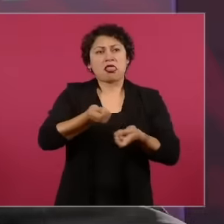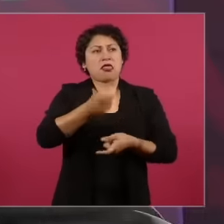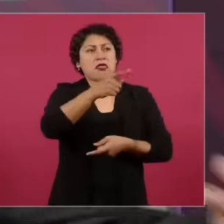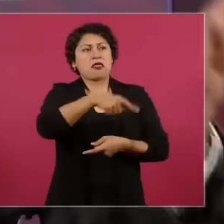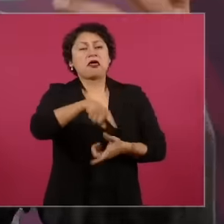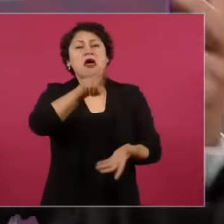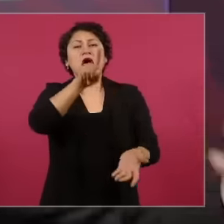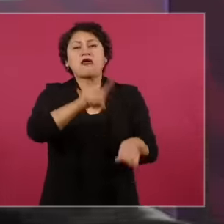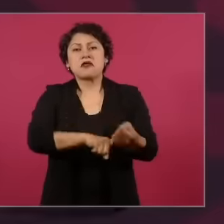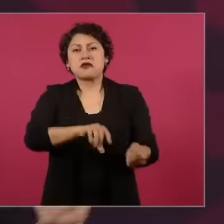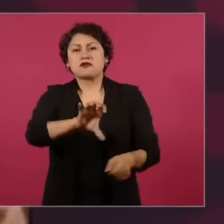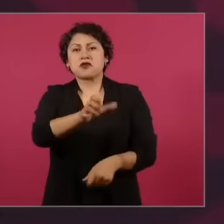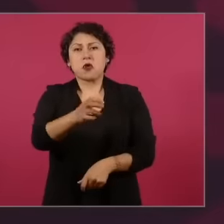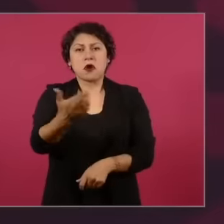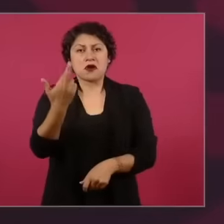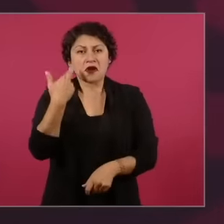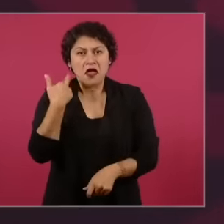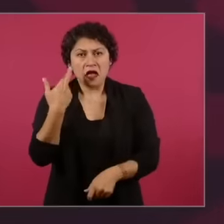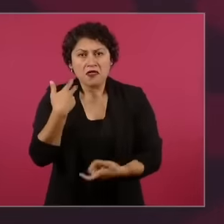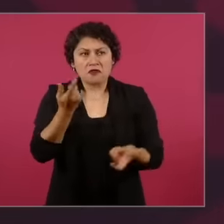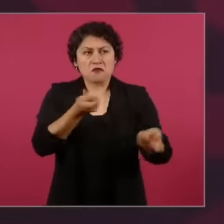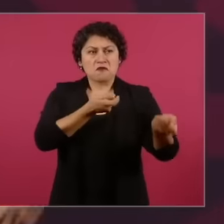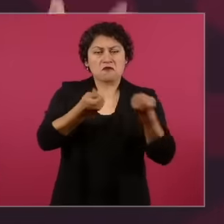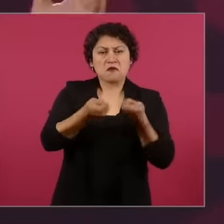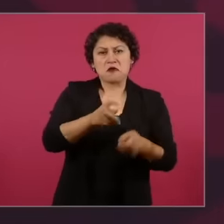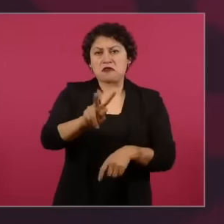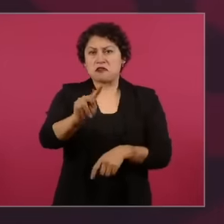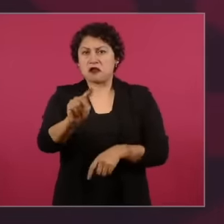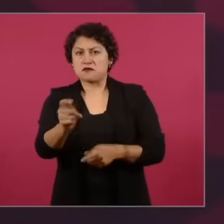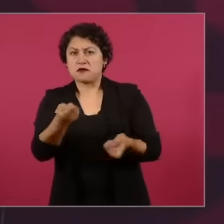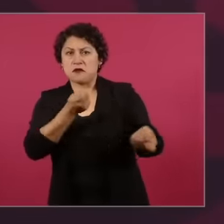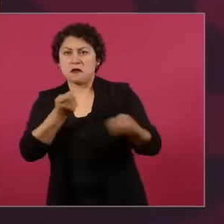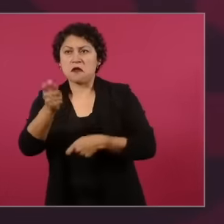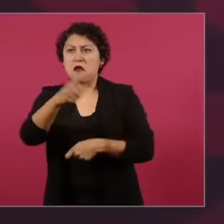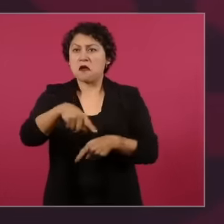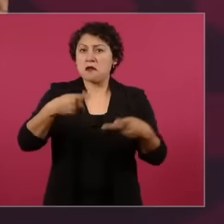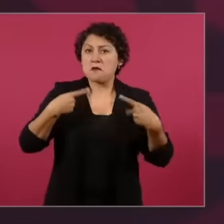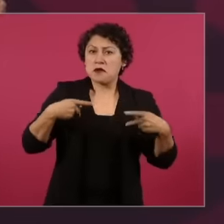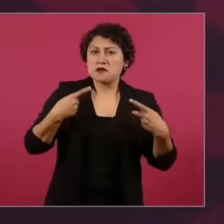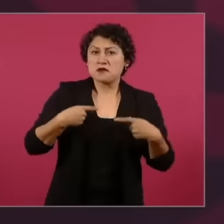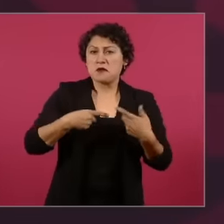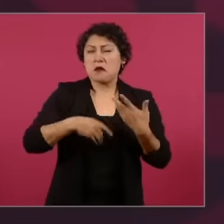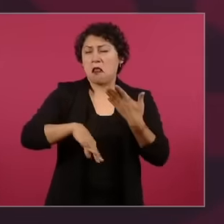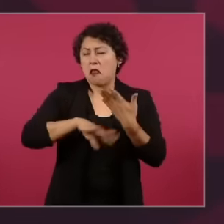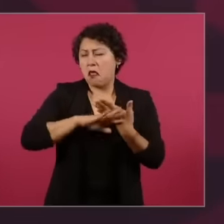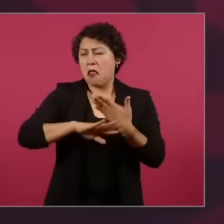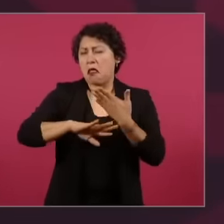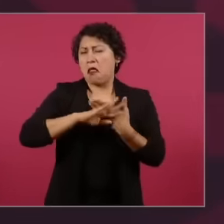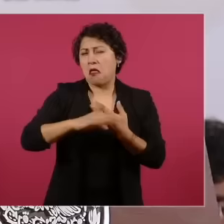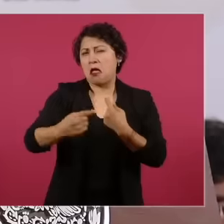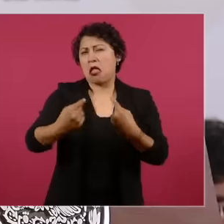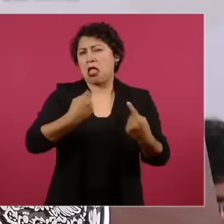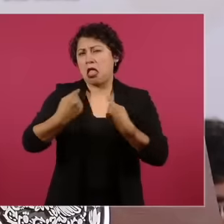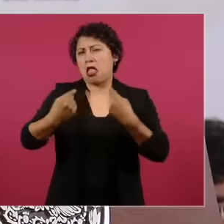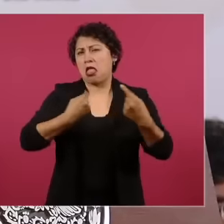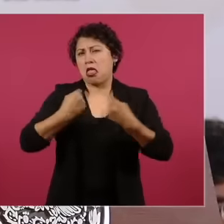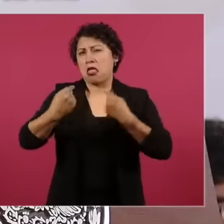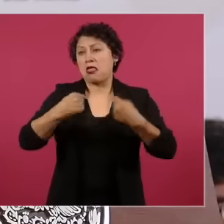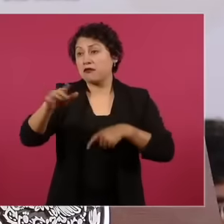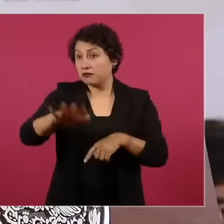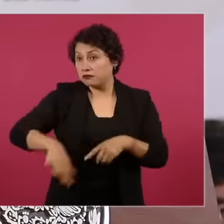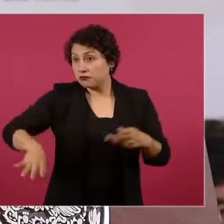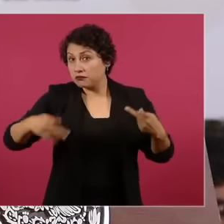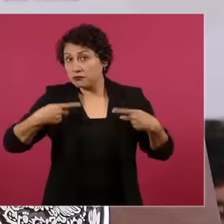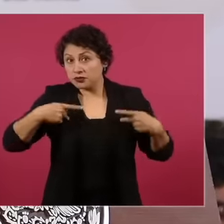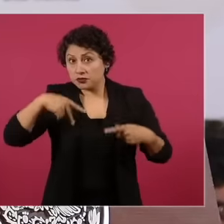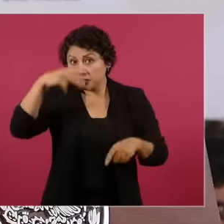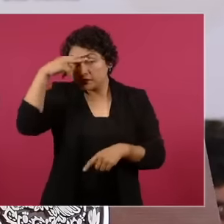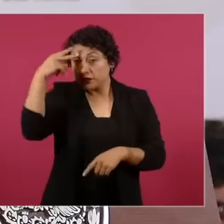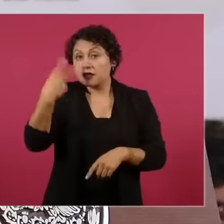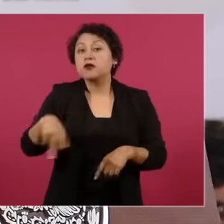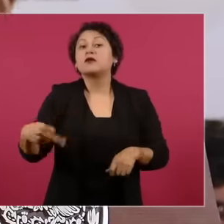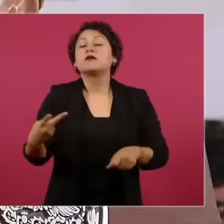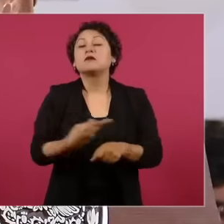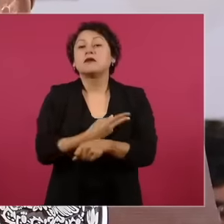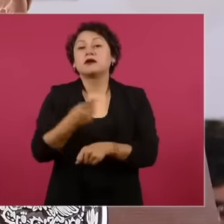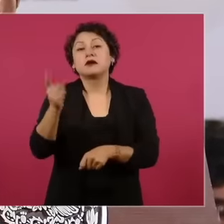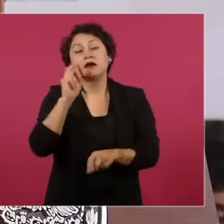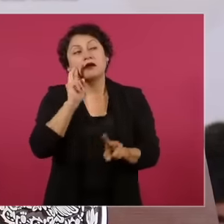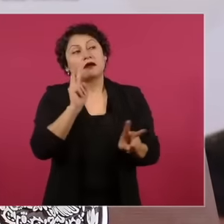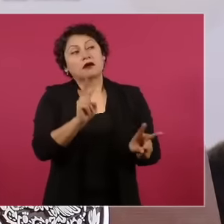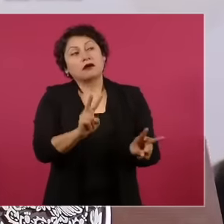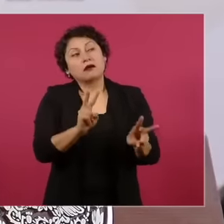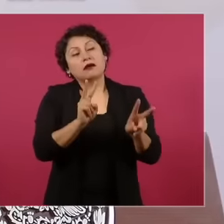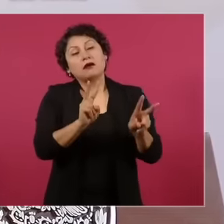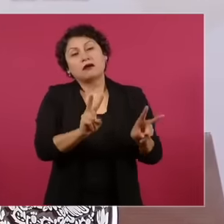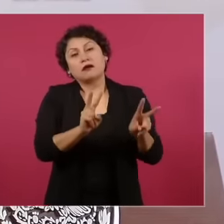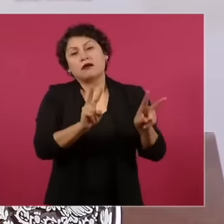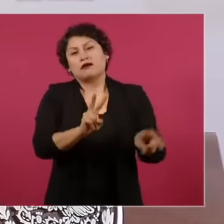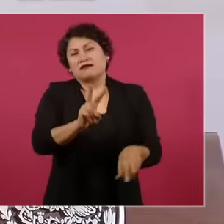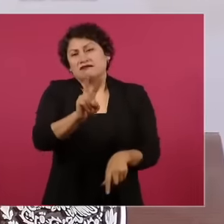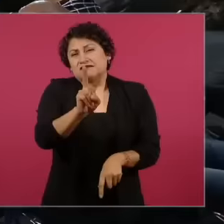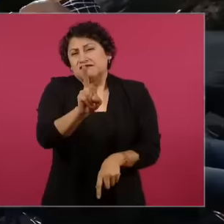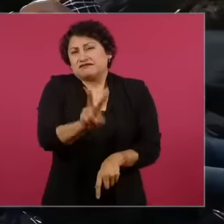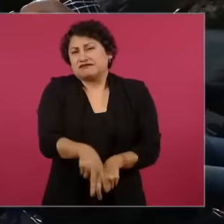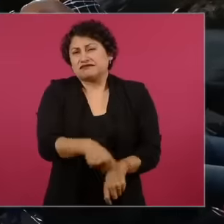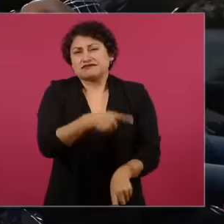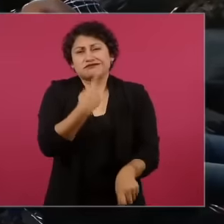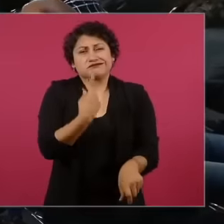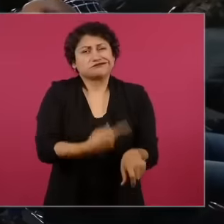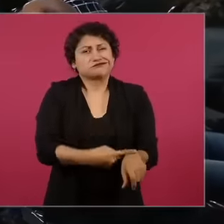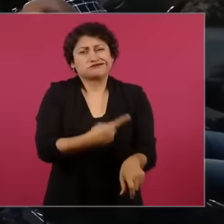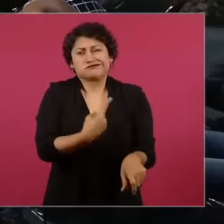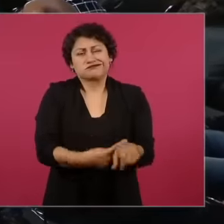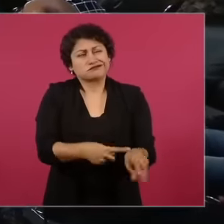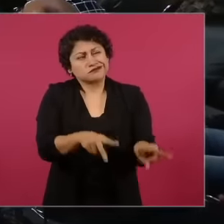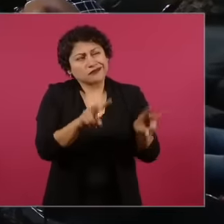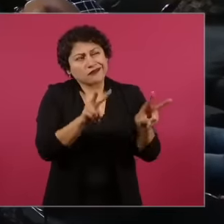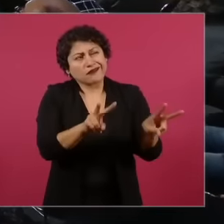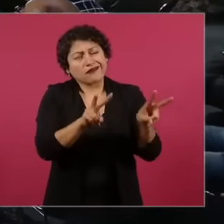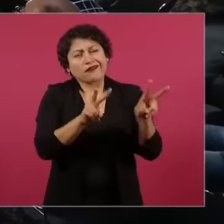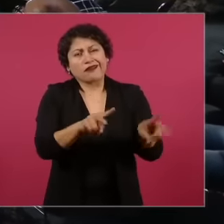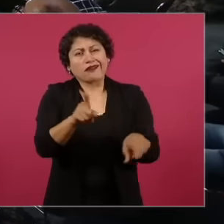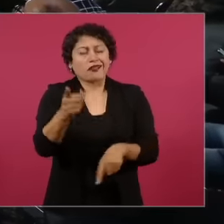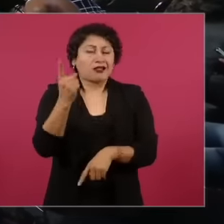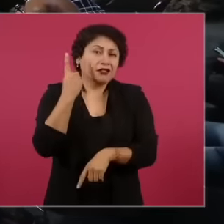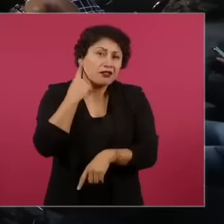hosts Television was toxic, what was heard on the radio during the